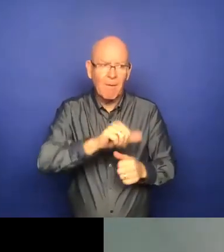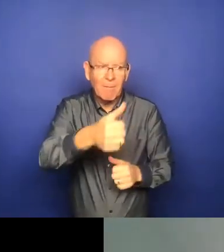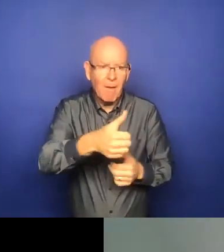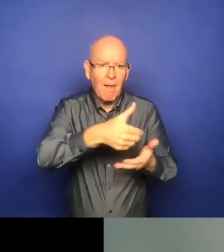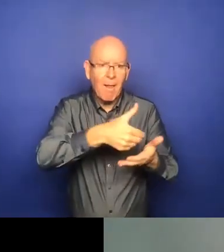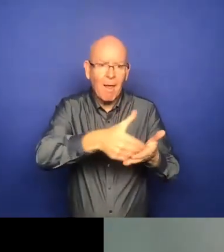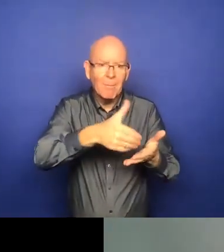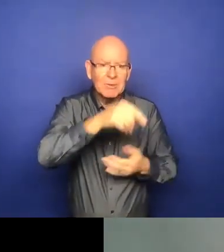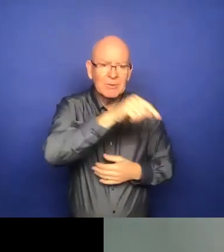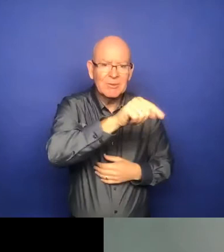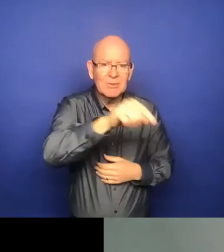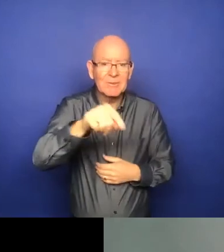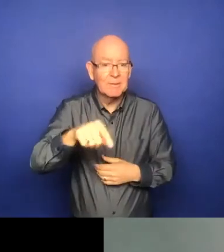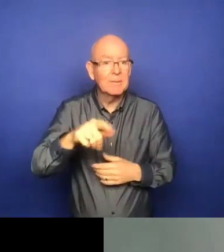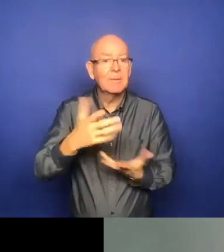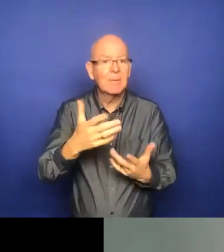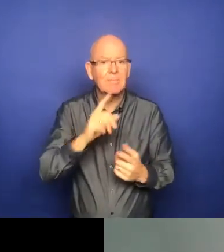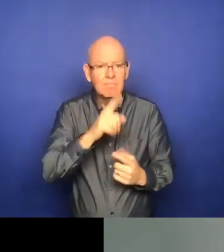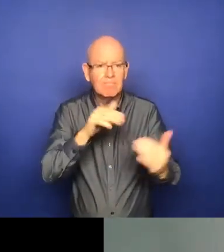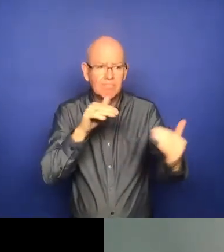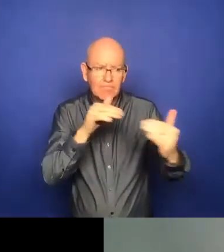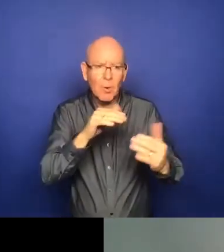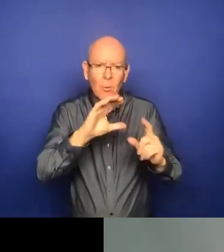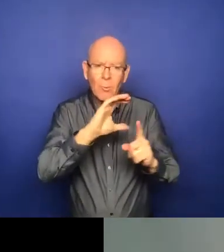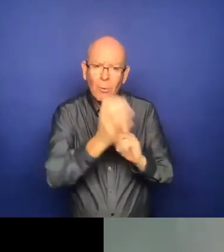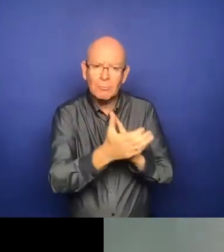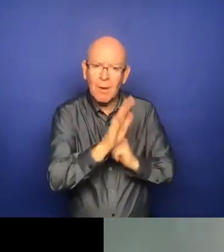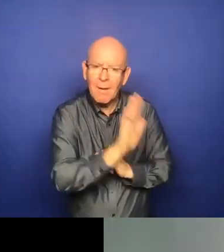However, in certain circumstances such as